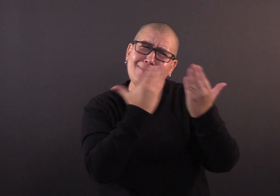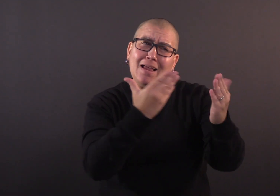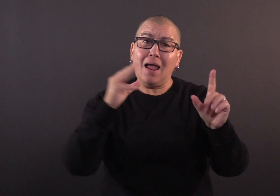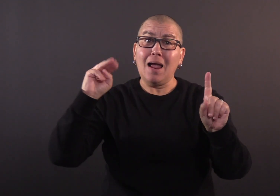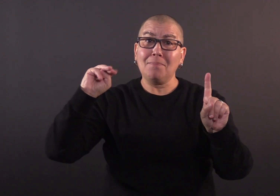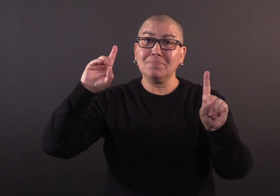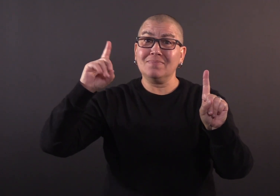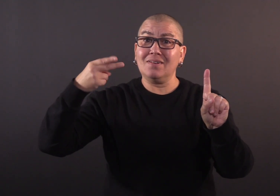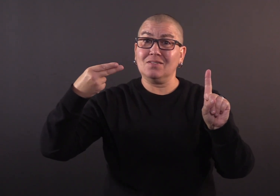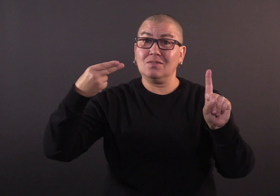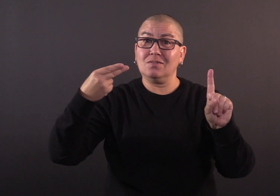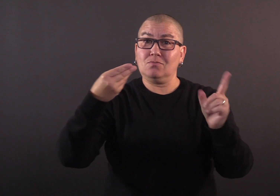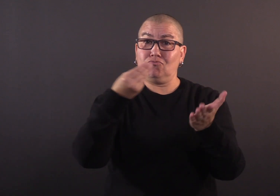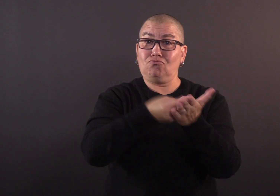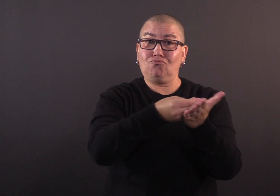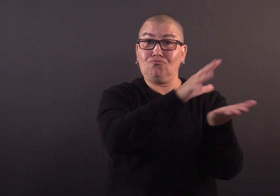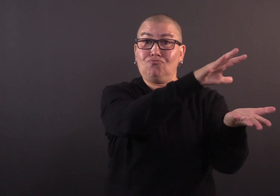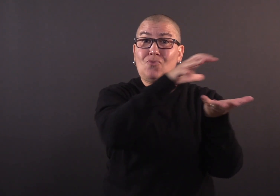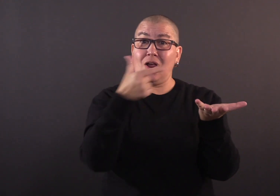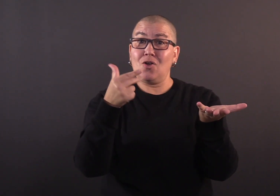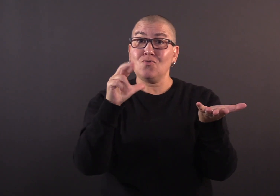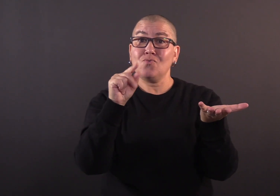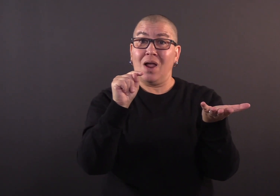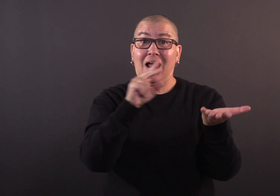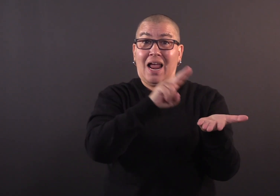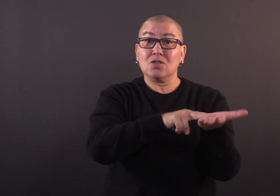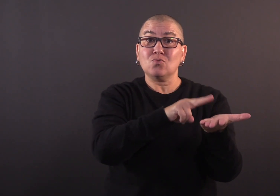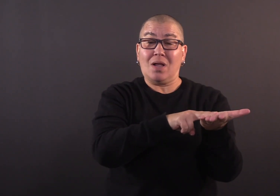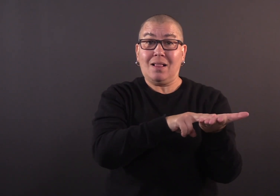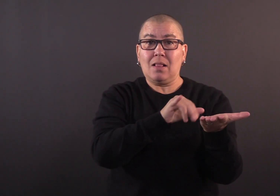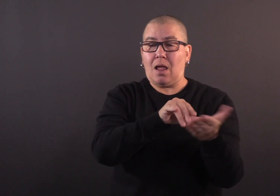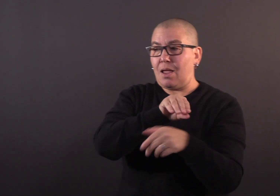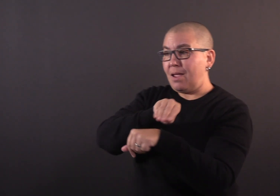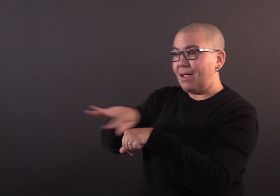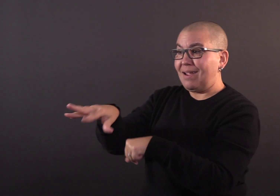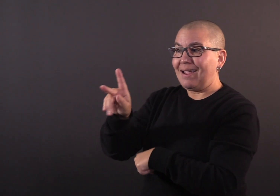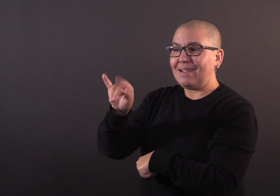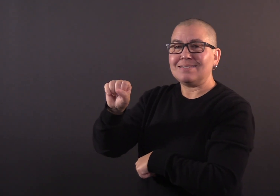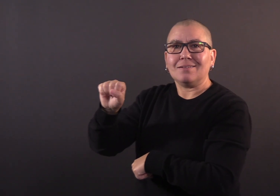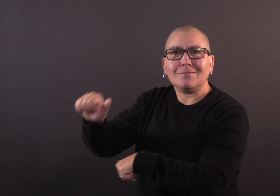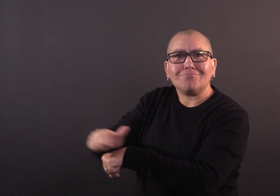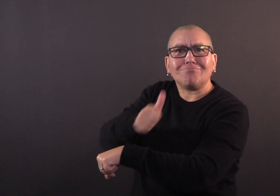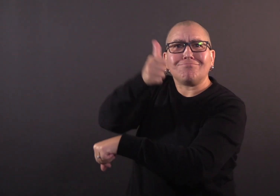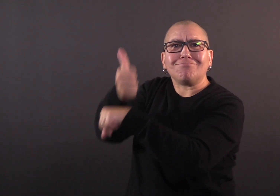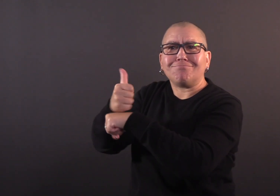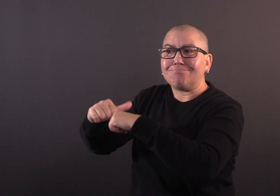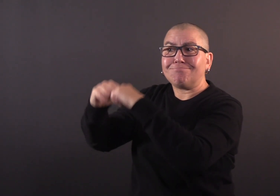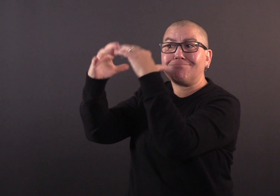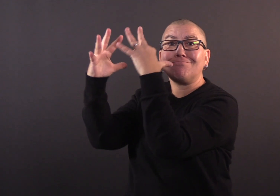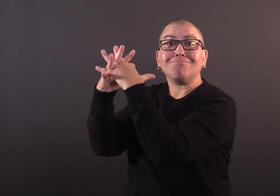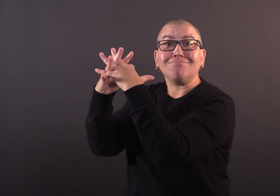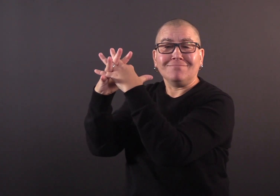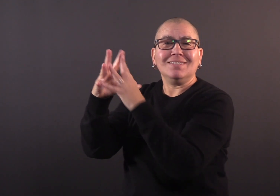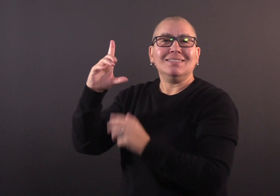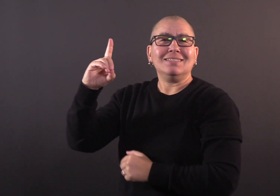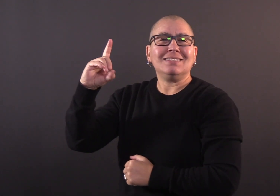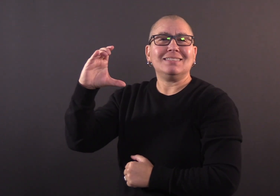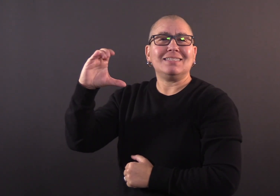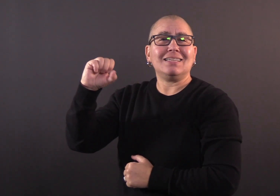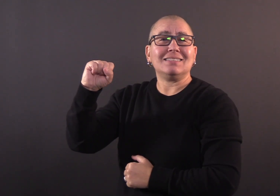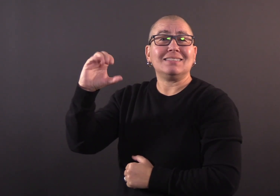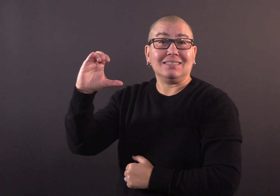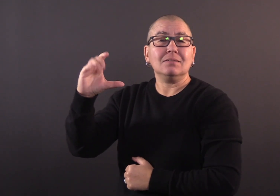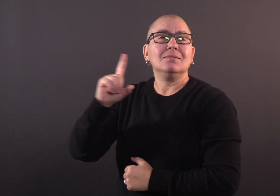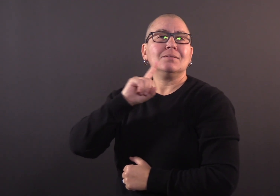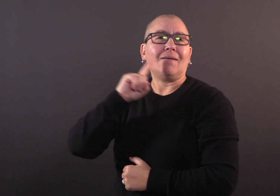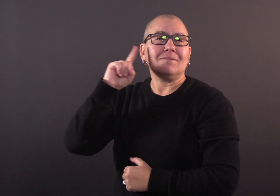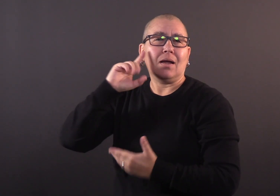Thanks to an MDH grant contract, KIS established the Deaf Community Support Center (DCSC) to